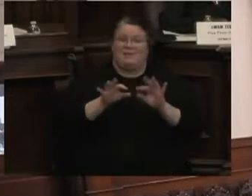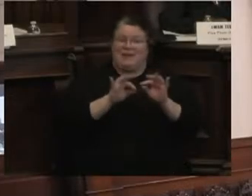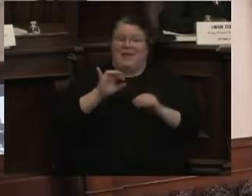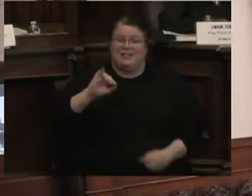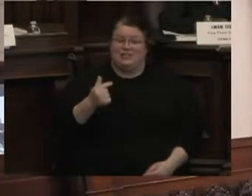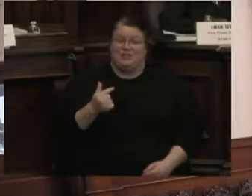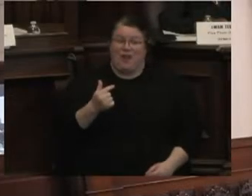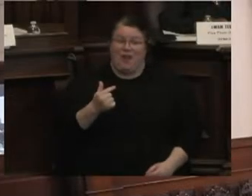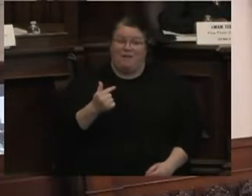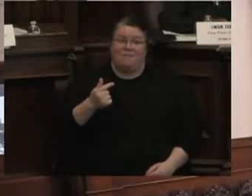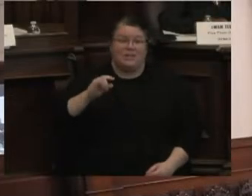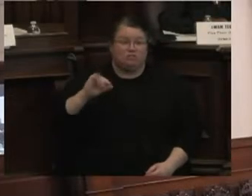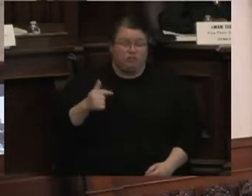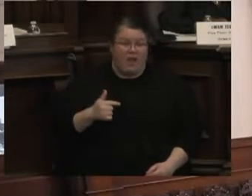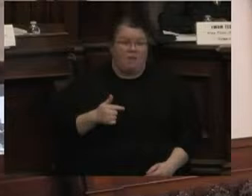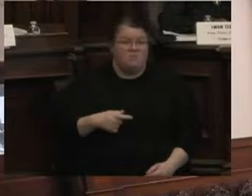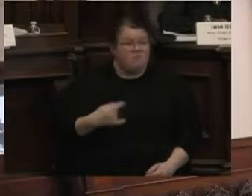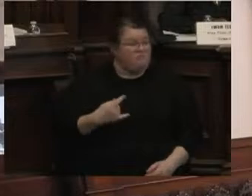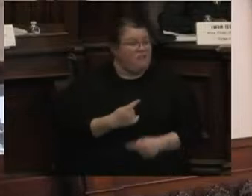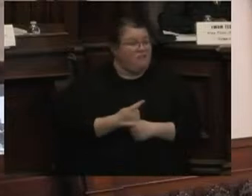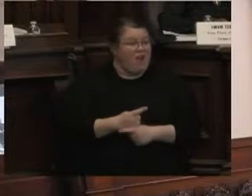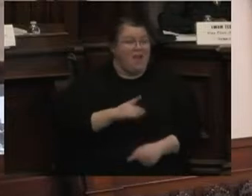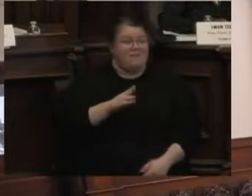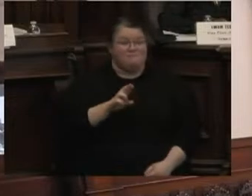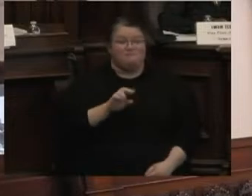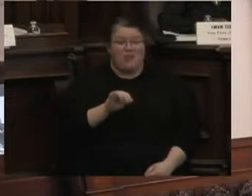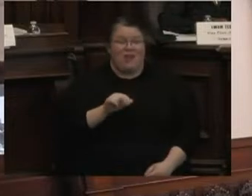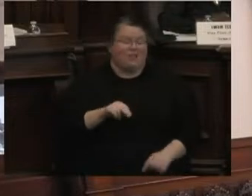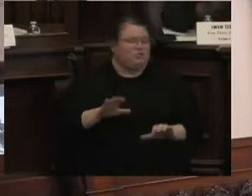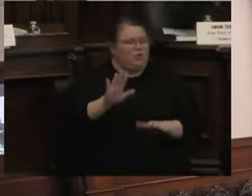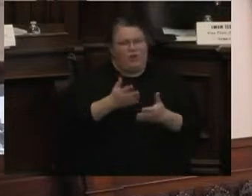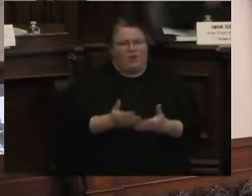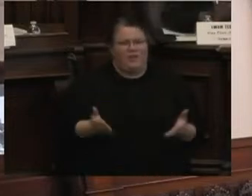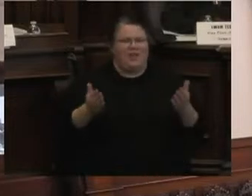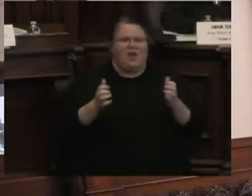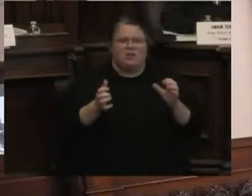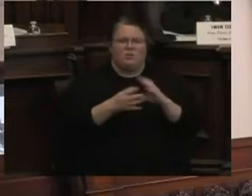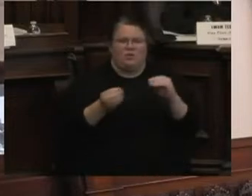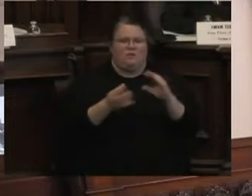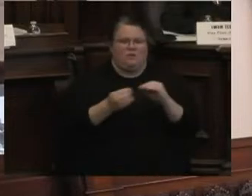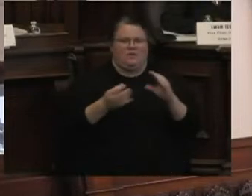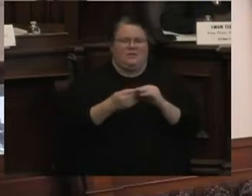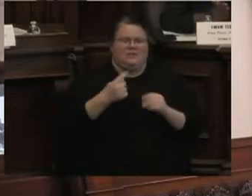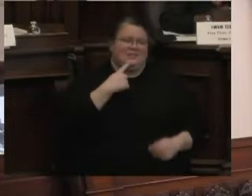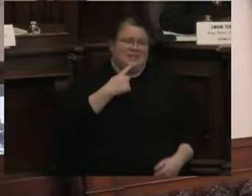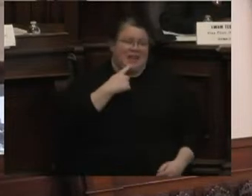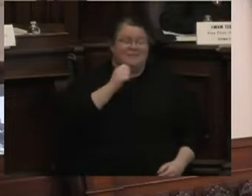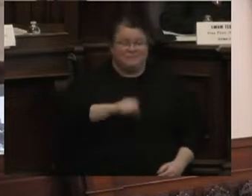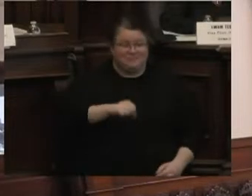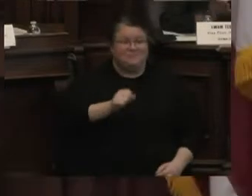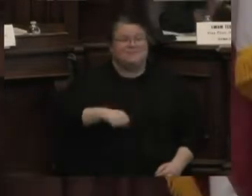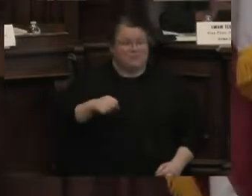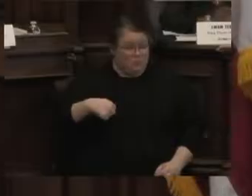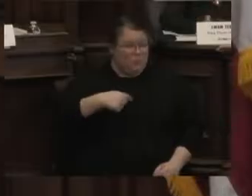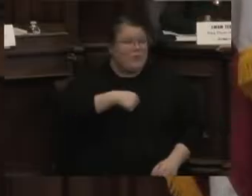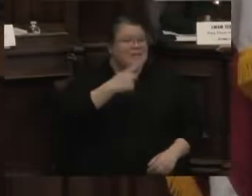also on my mind. Okay. I do want to lift up some of the the Instagram videos at least. And I know they rock. Brianna's